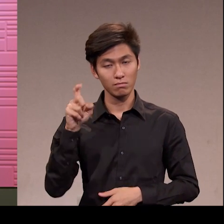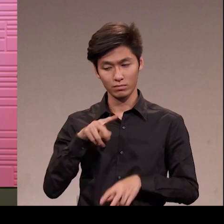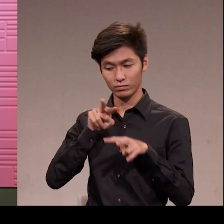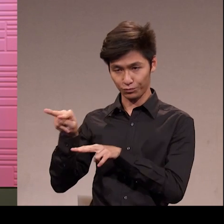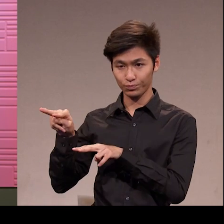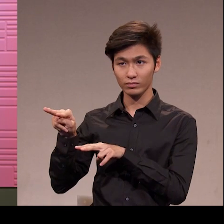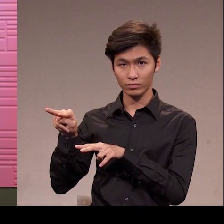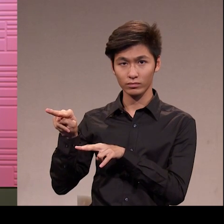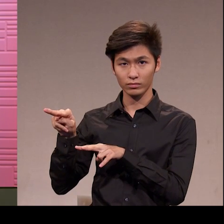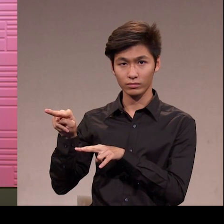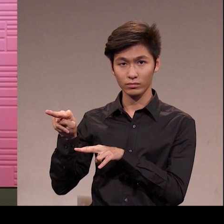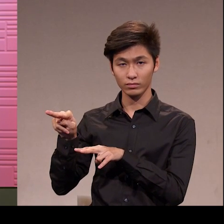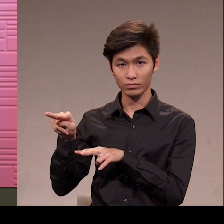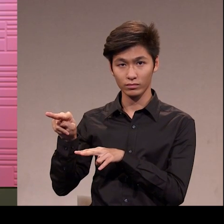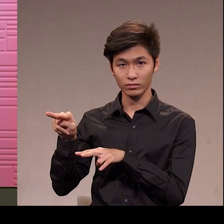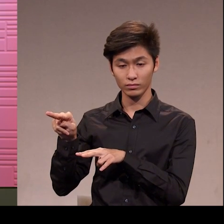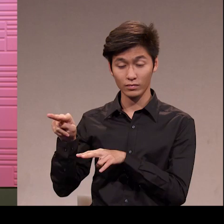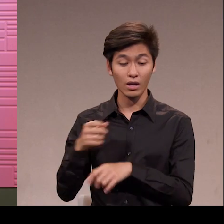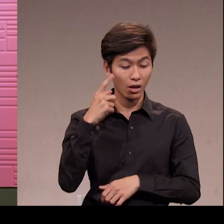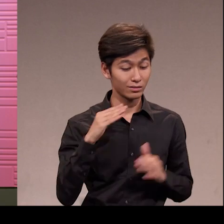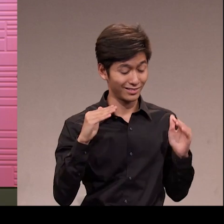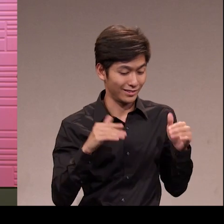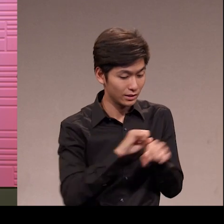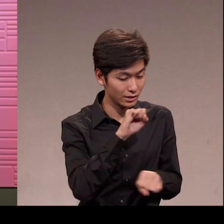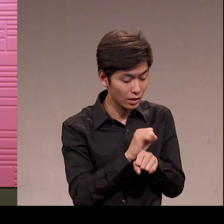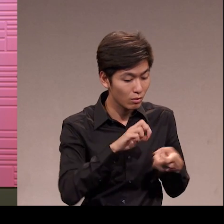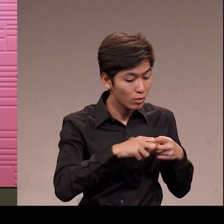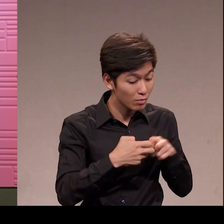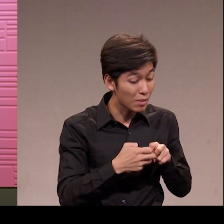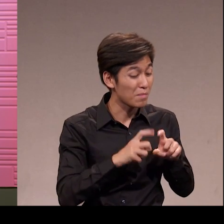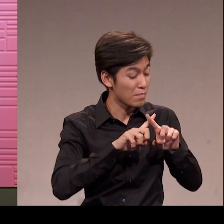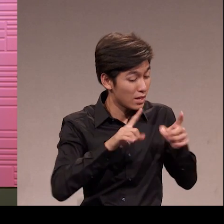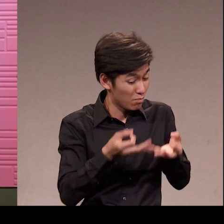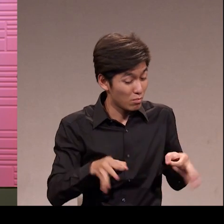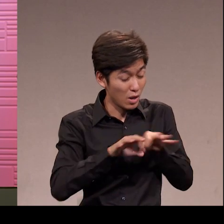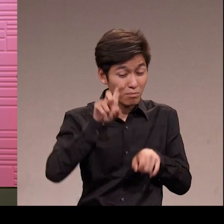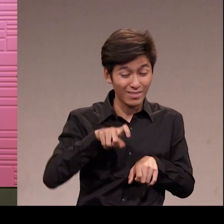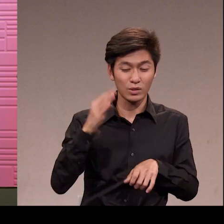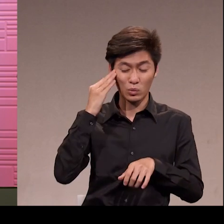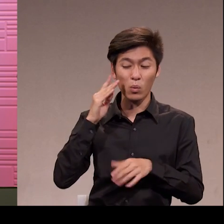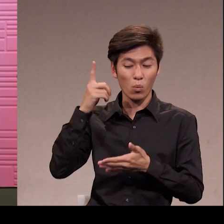In understanding our domestic issues, we must be aware of what's happening outside our country